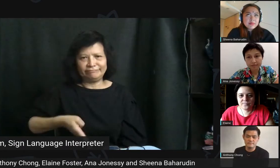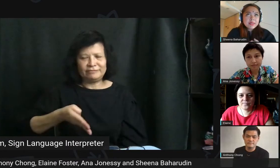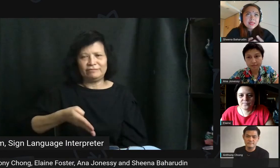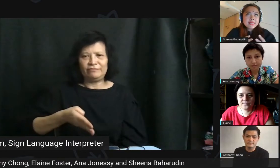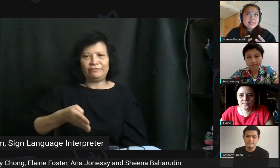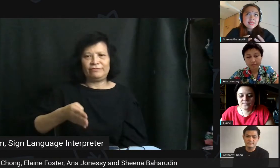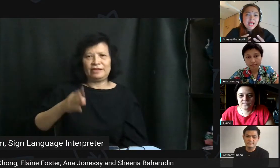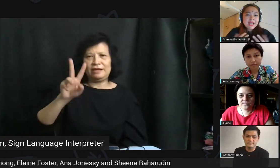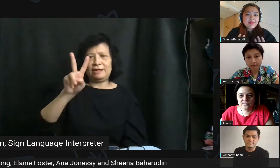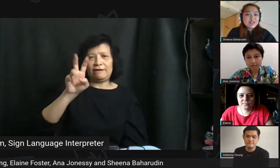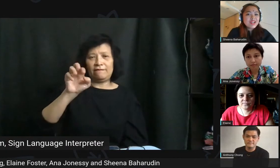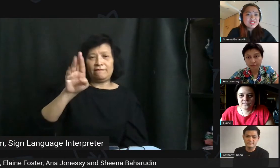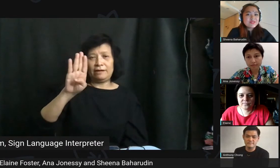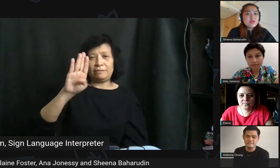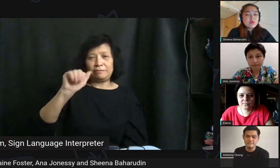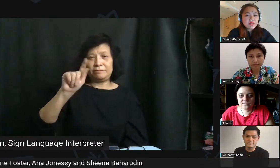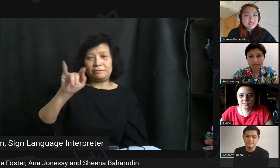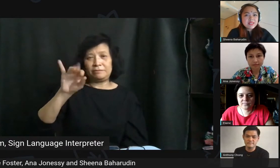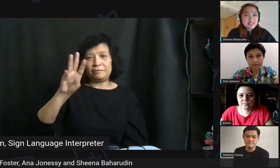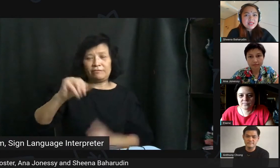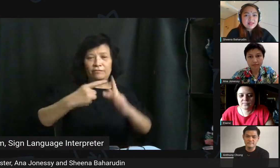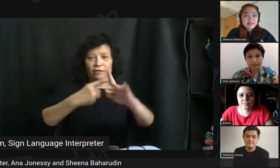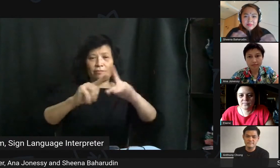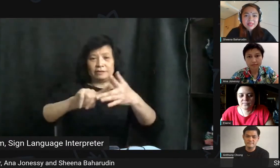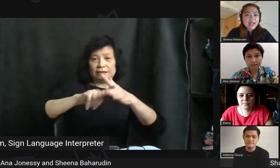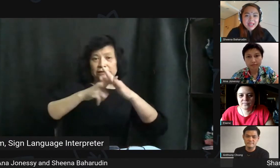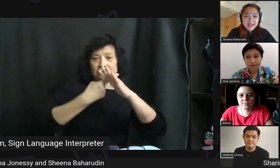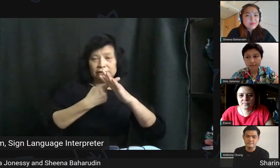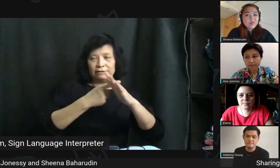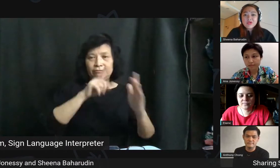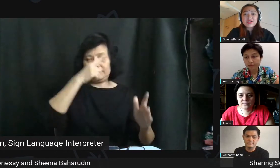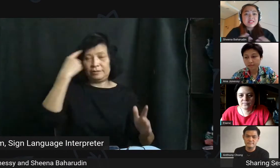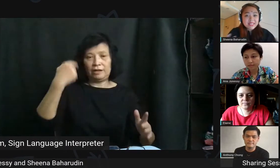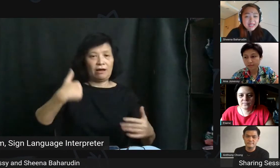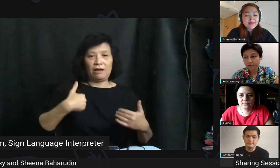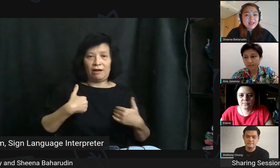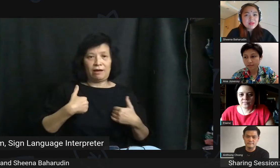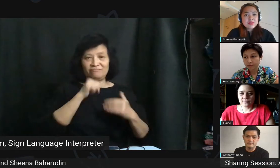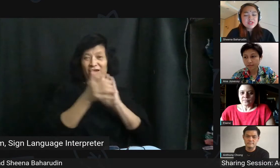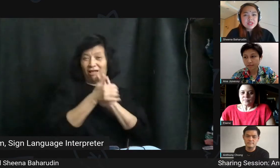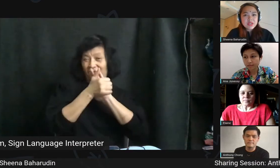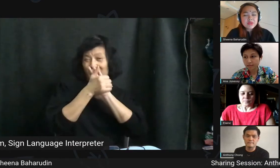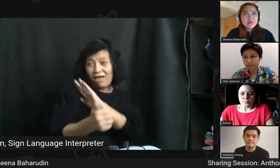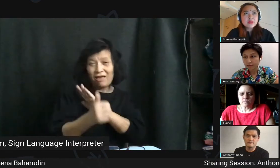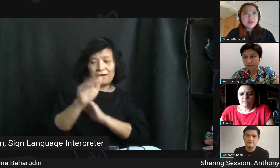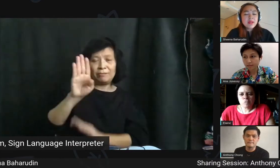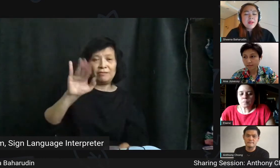because I am not fluent in BIM or sign language in general.